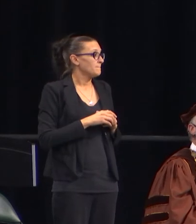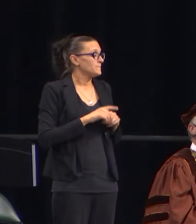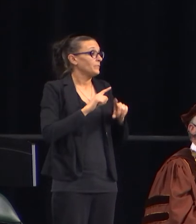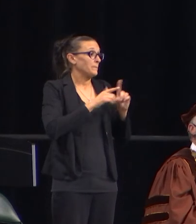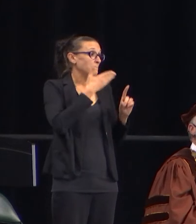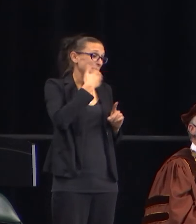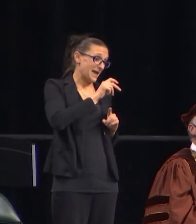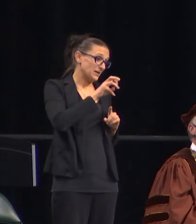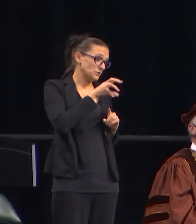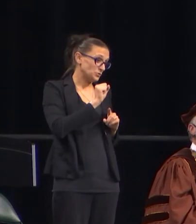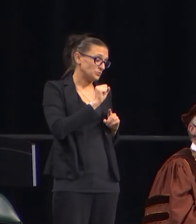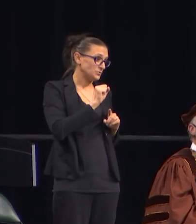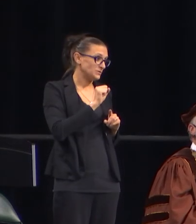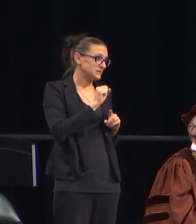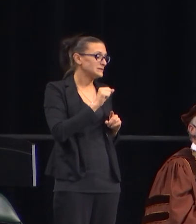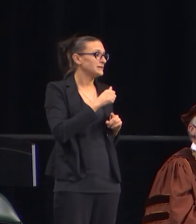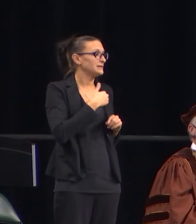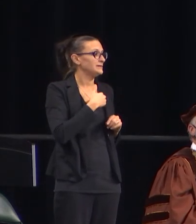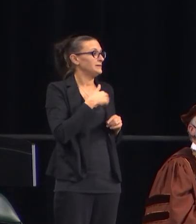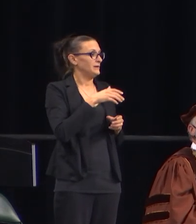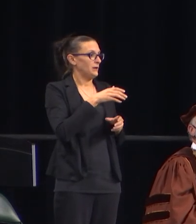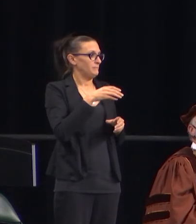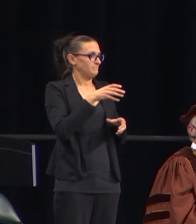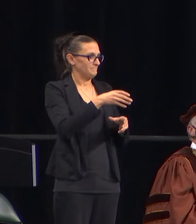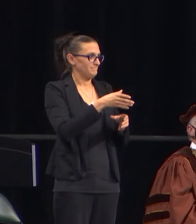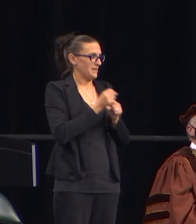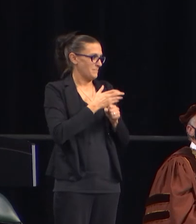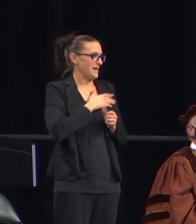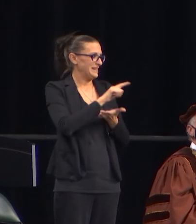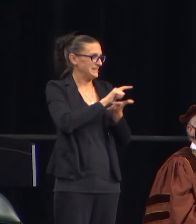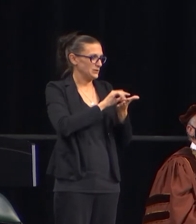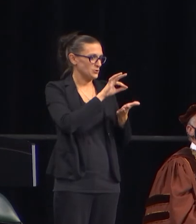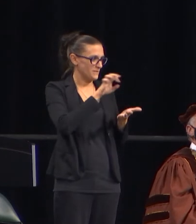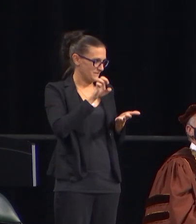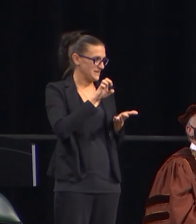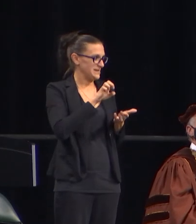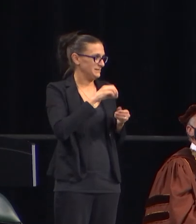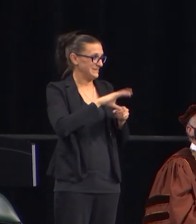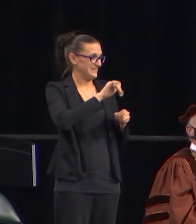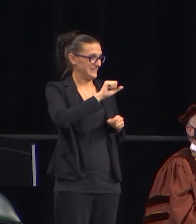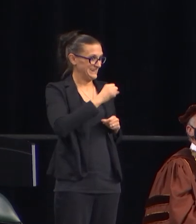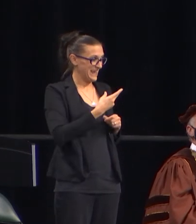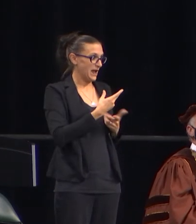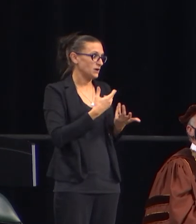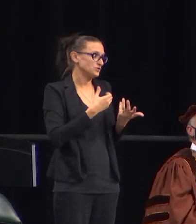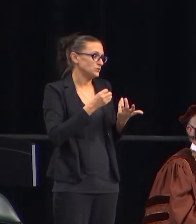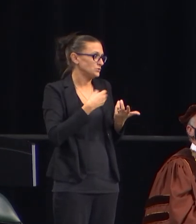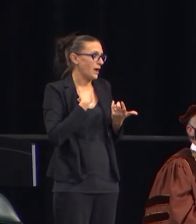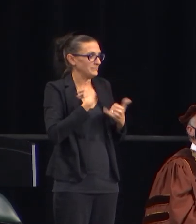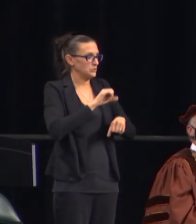The bad news is I took my legal fee in cash, not risky Dell stock, so I'm still working by the hour.